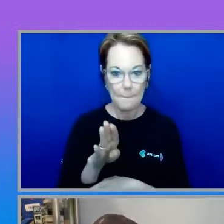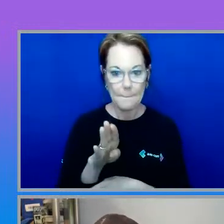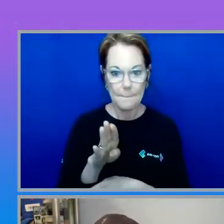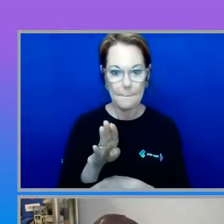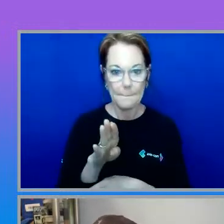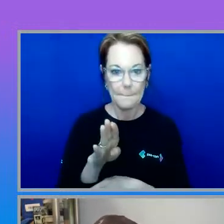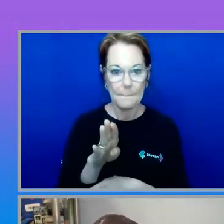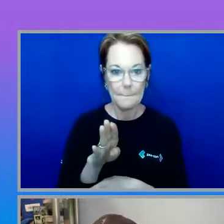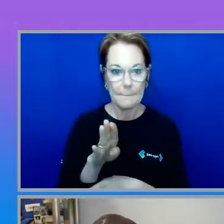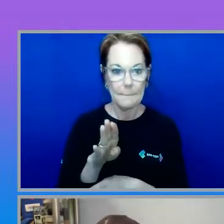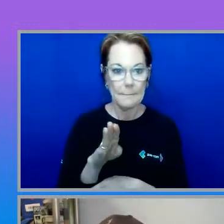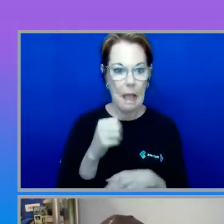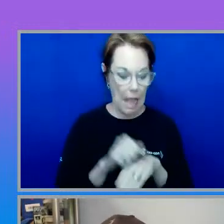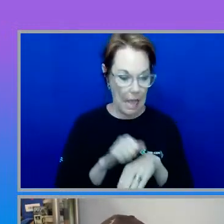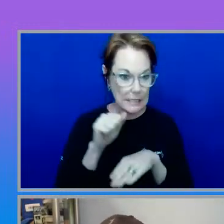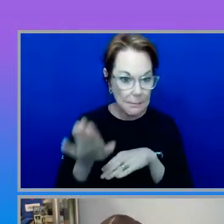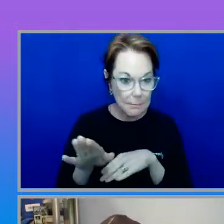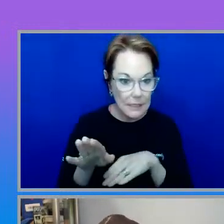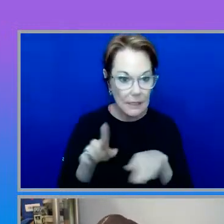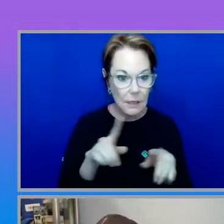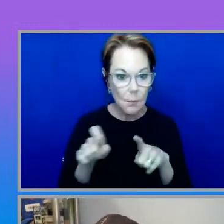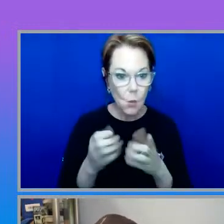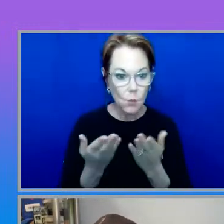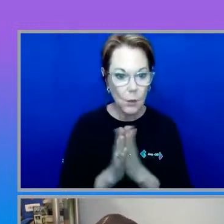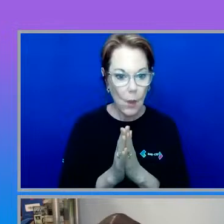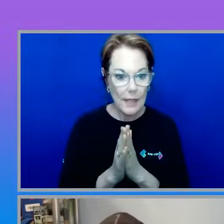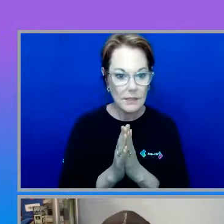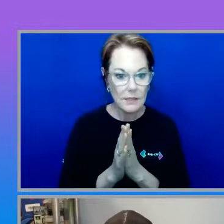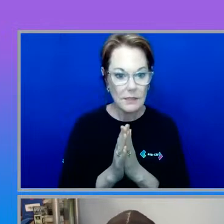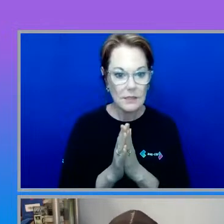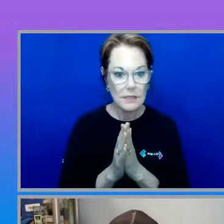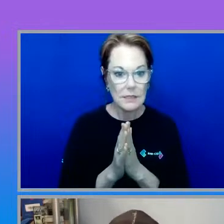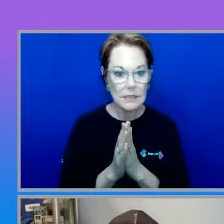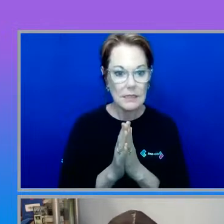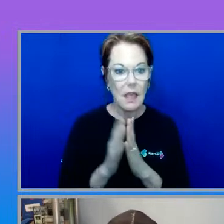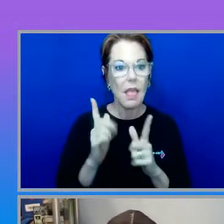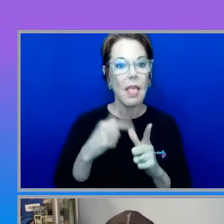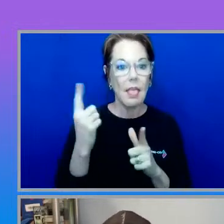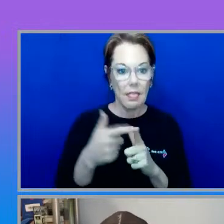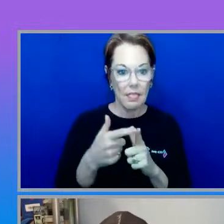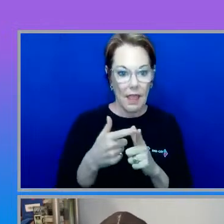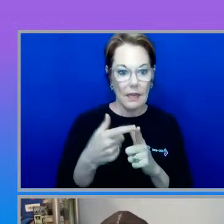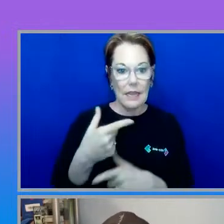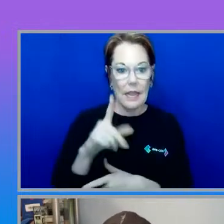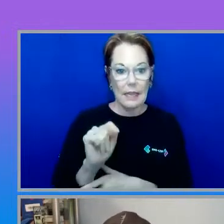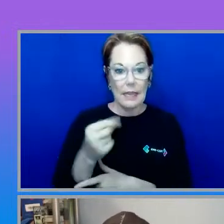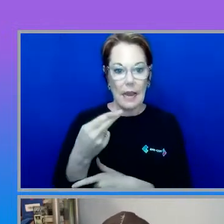that I've submitted my pull request to GitHub. Action is run. And then the developer hub